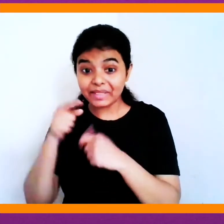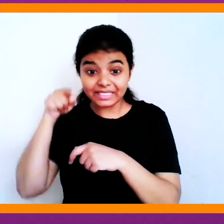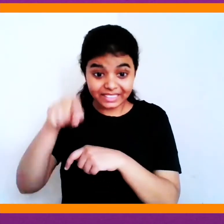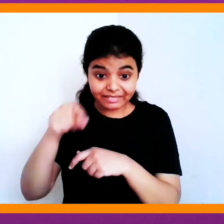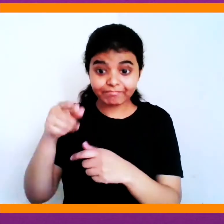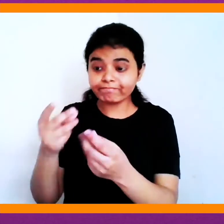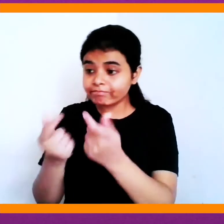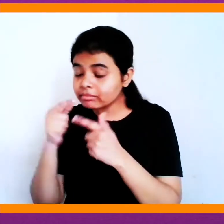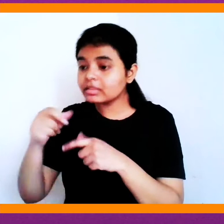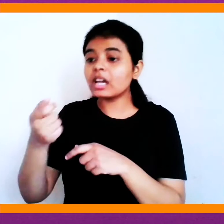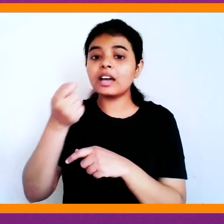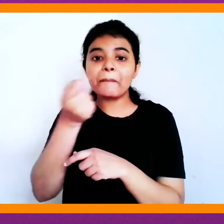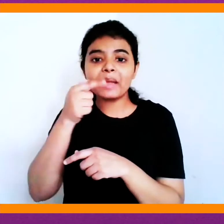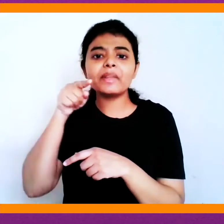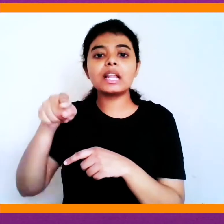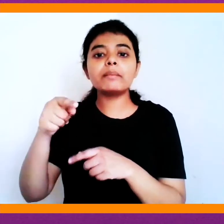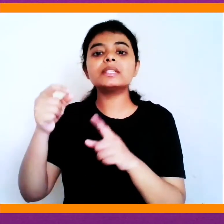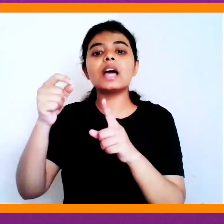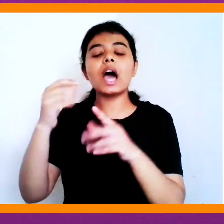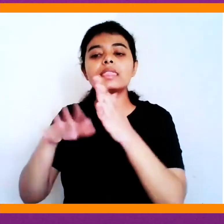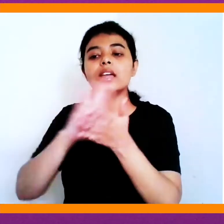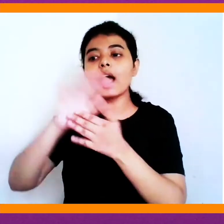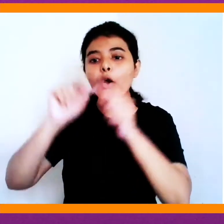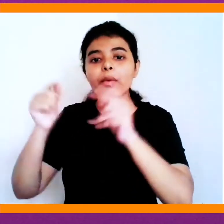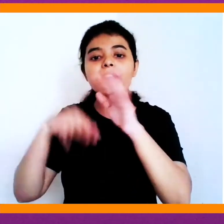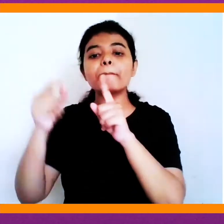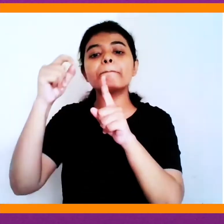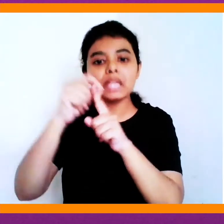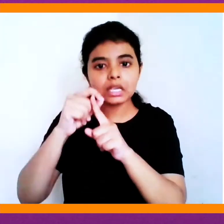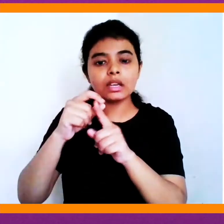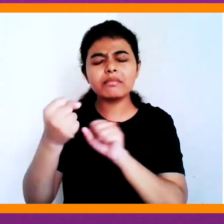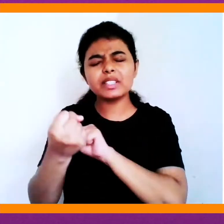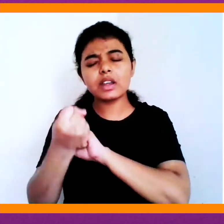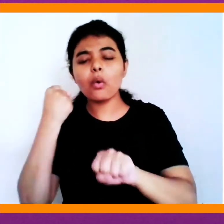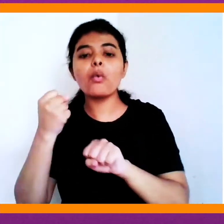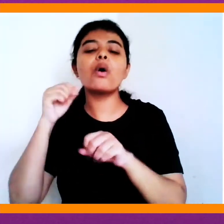spillage so you're worried about getting pregnant the emergency contraceptive pill is a strong dose